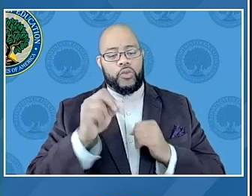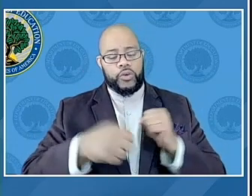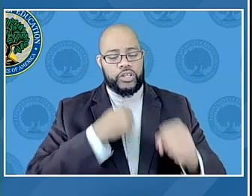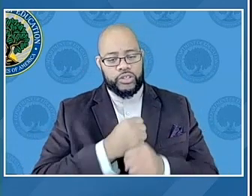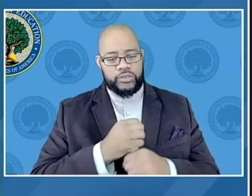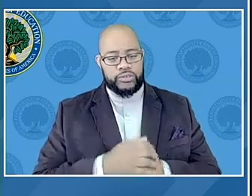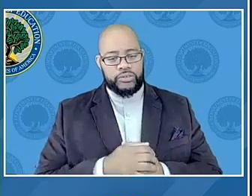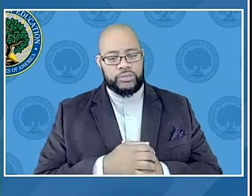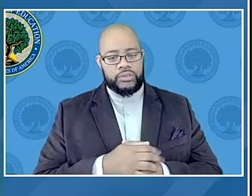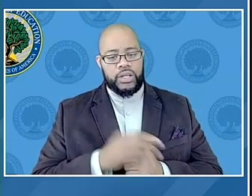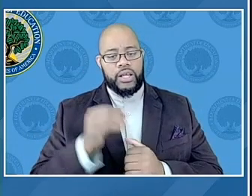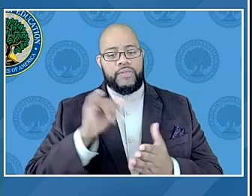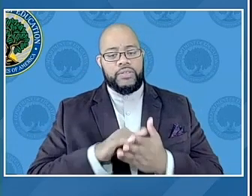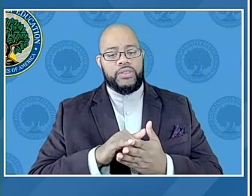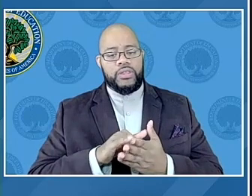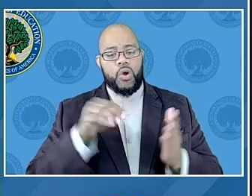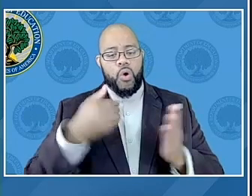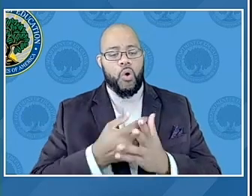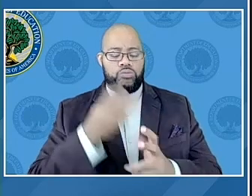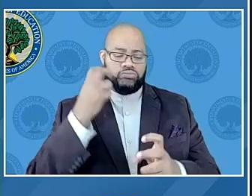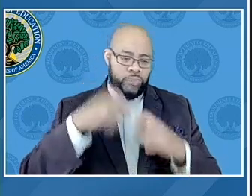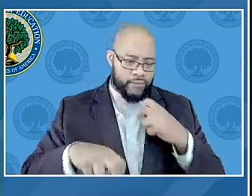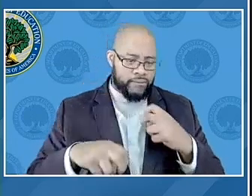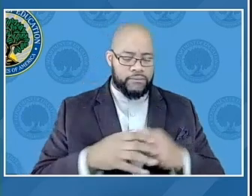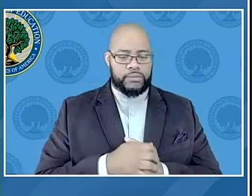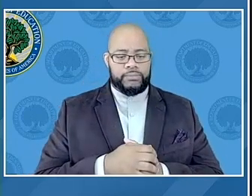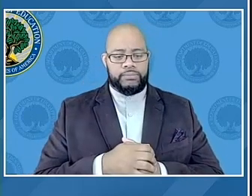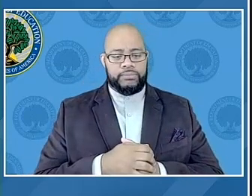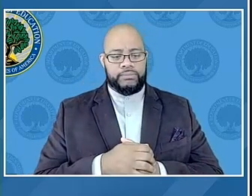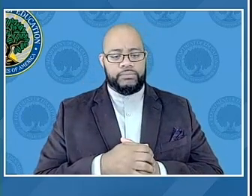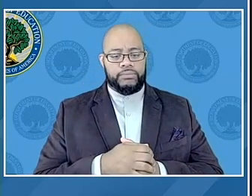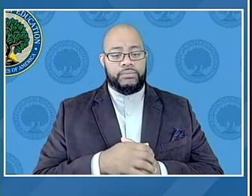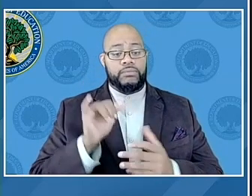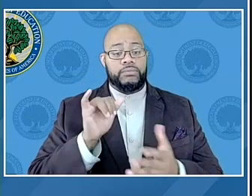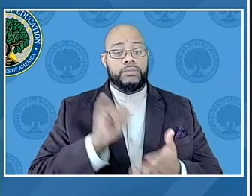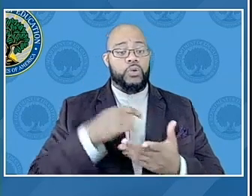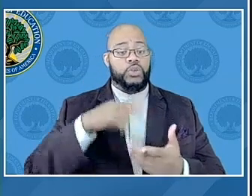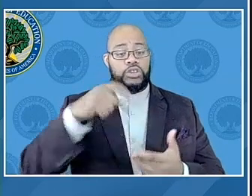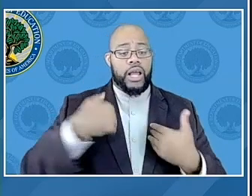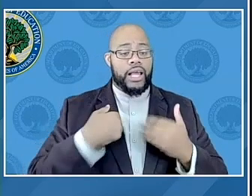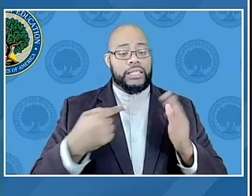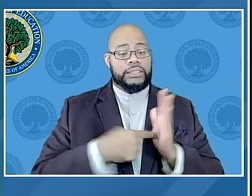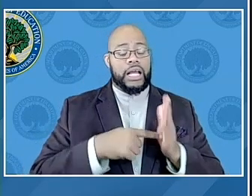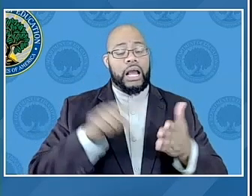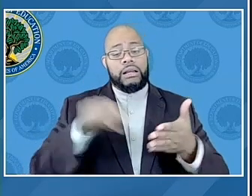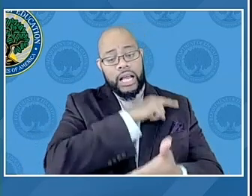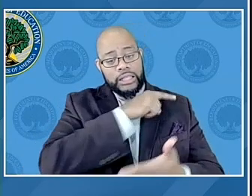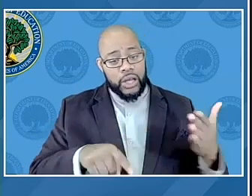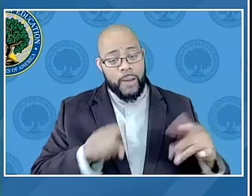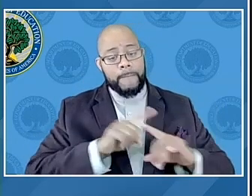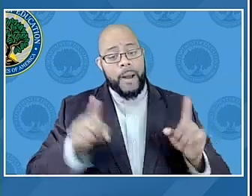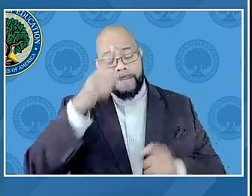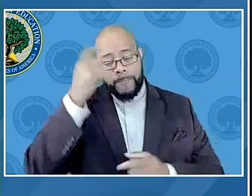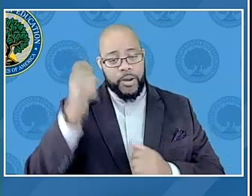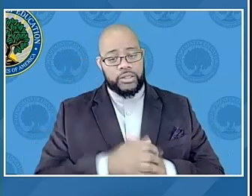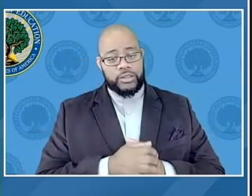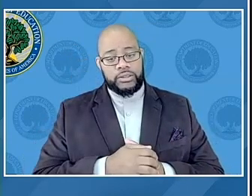those are all hardships. Is it a hard- we should have had our debt canceled, but because the Missouri AG and